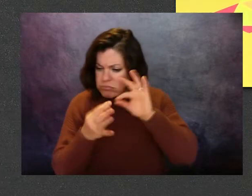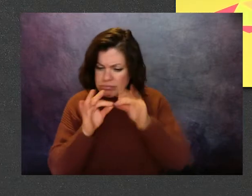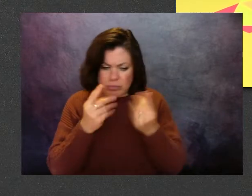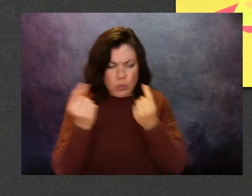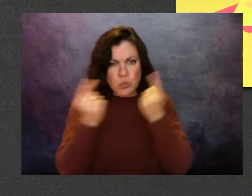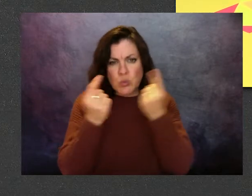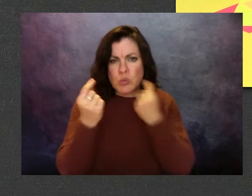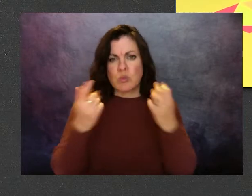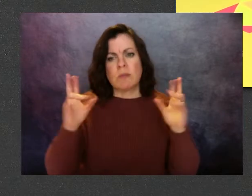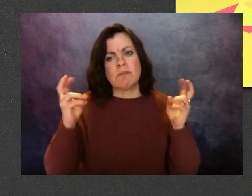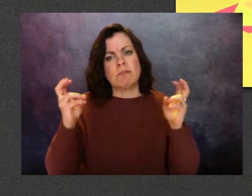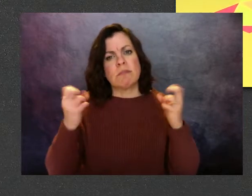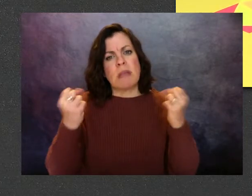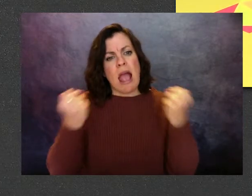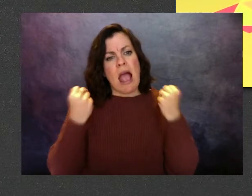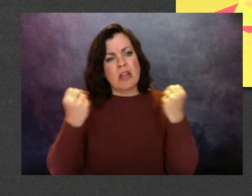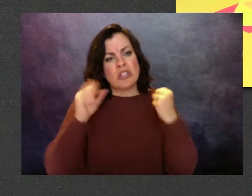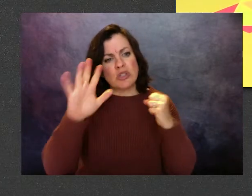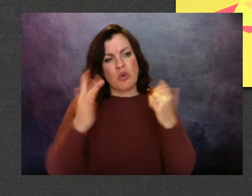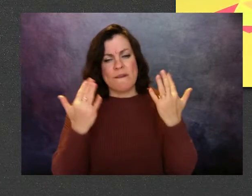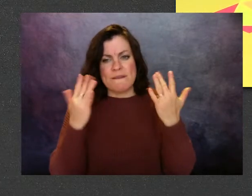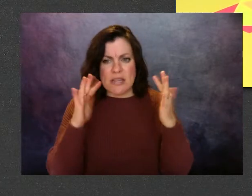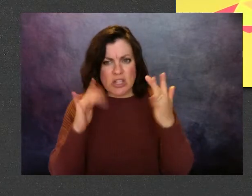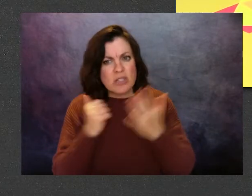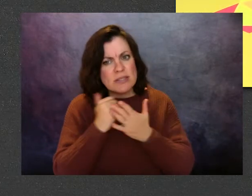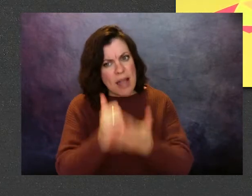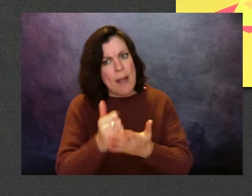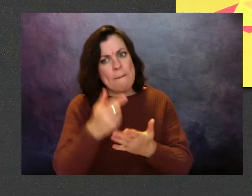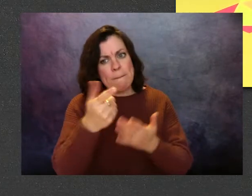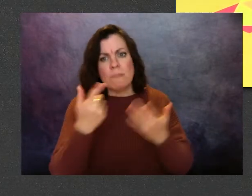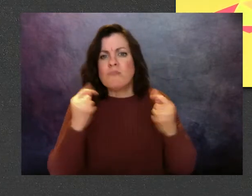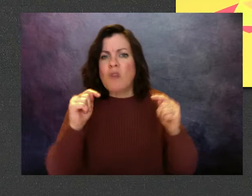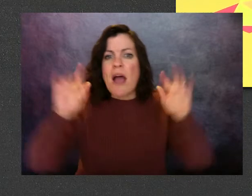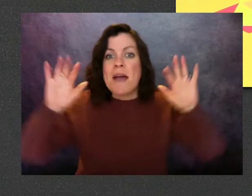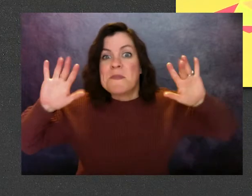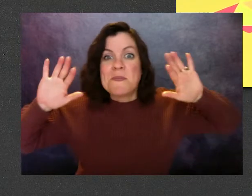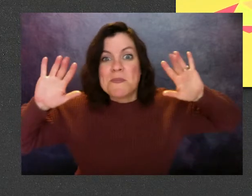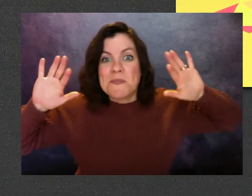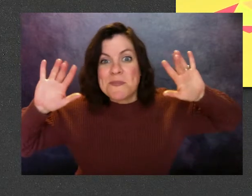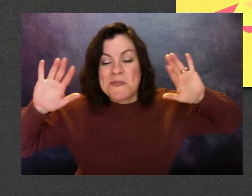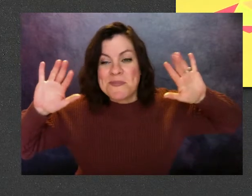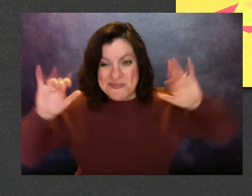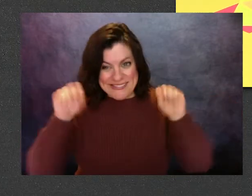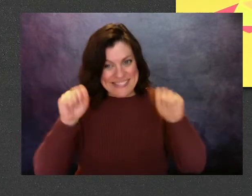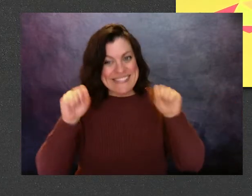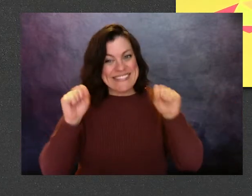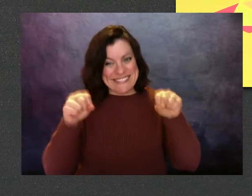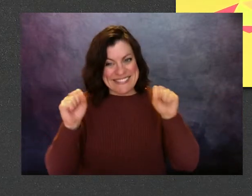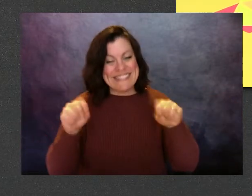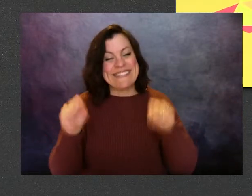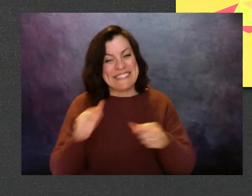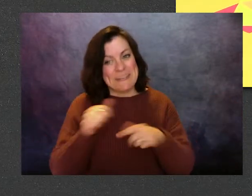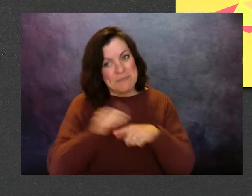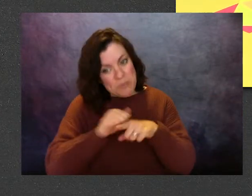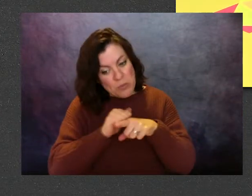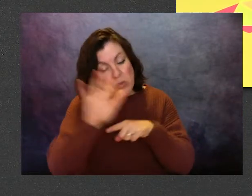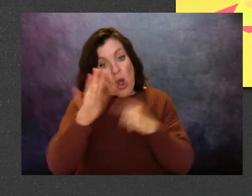Now I can move my hands. So good. Can you try it? Move your fingers with me. Yeah. This helps work those muscles rip, rip rip.